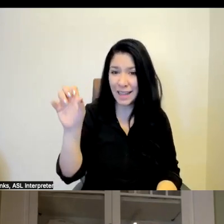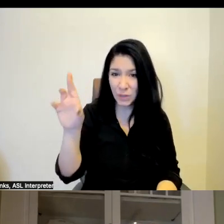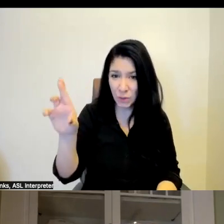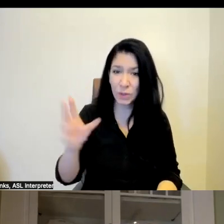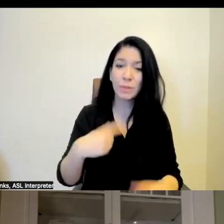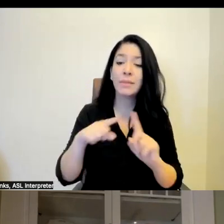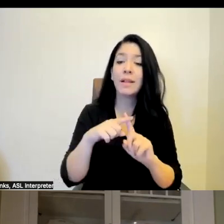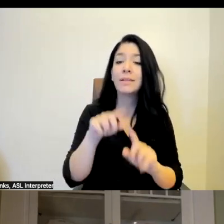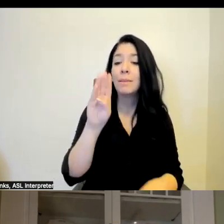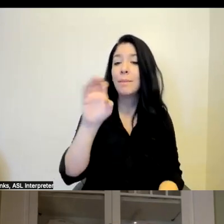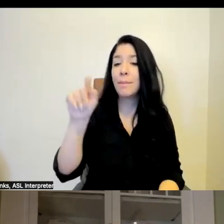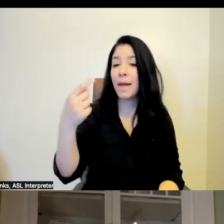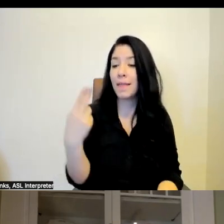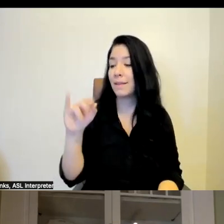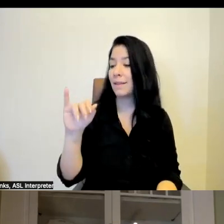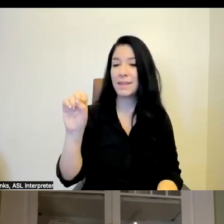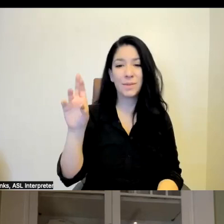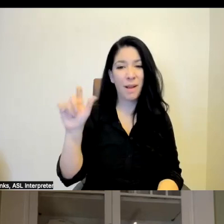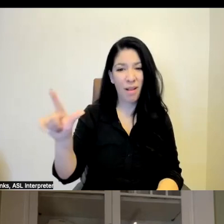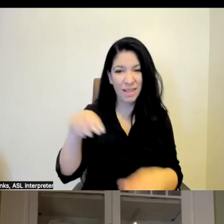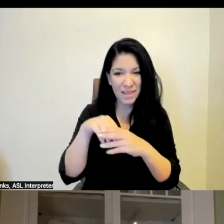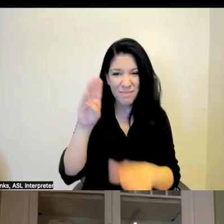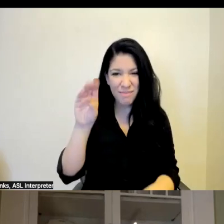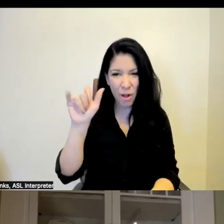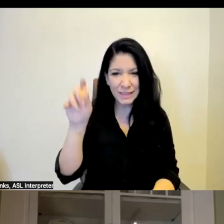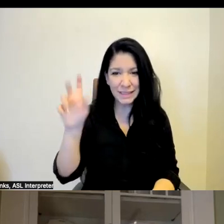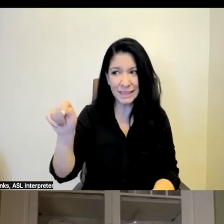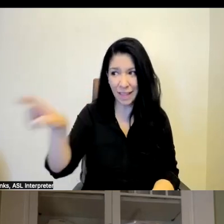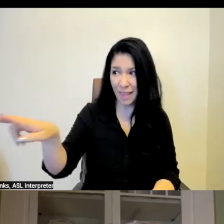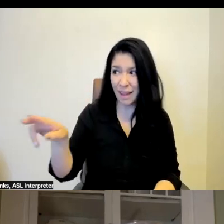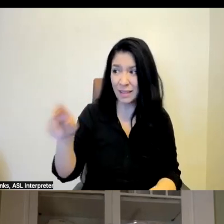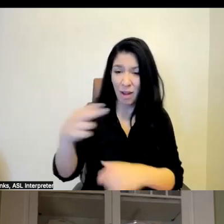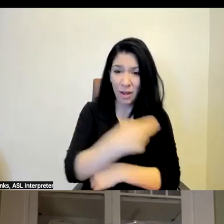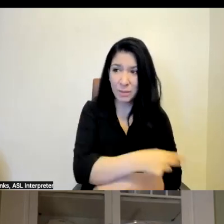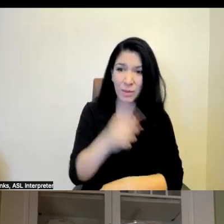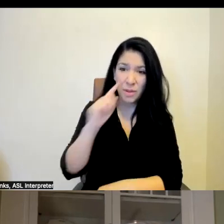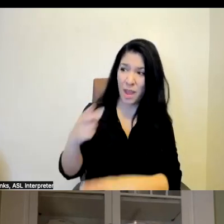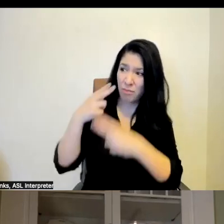in Boston. Where now they are calling it a "COVID cluster" happening in the hospital.